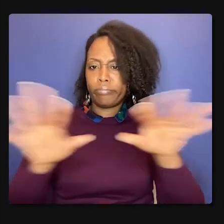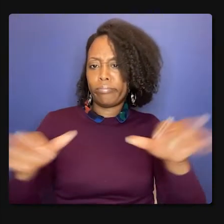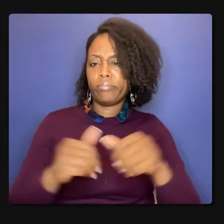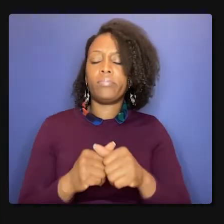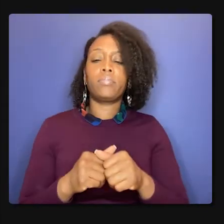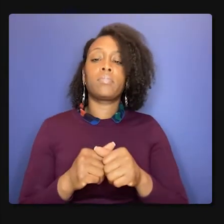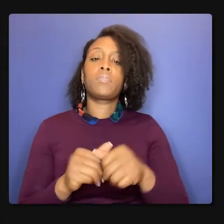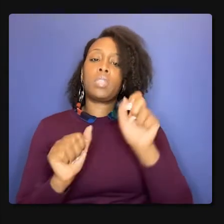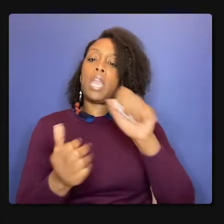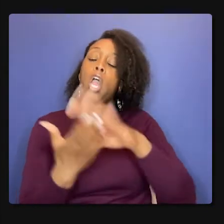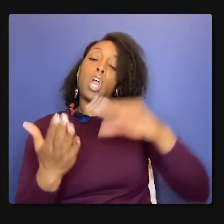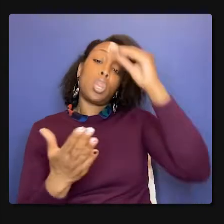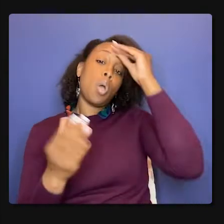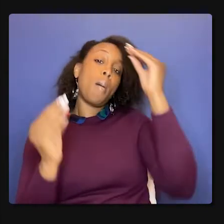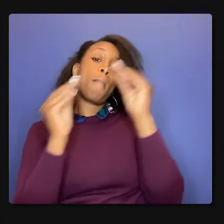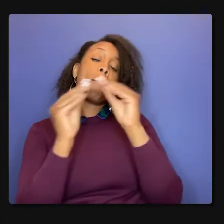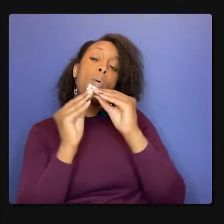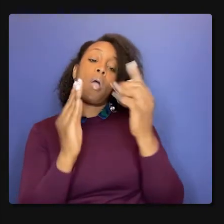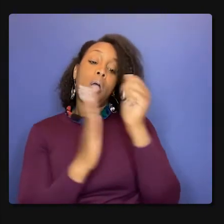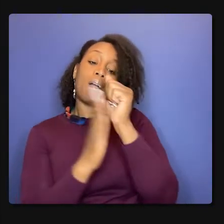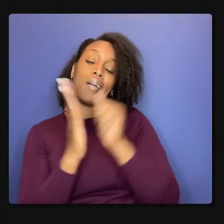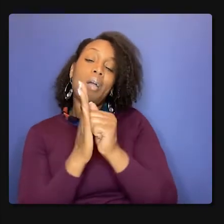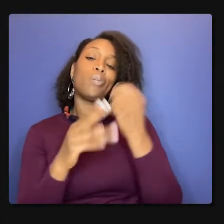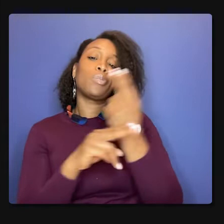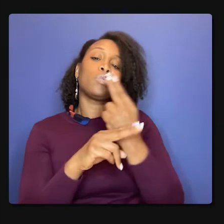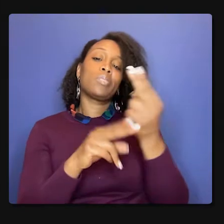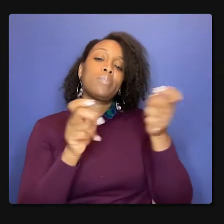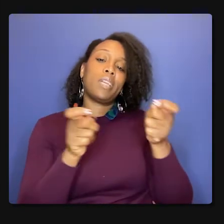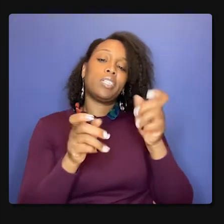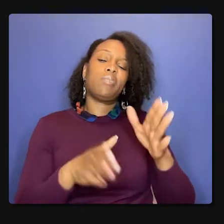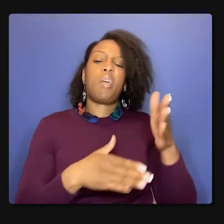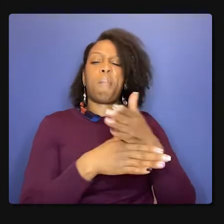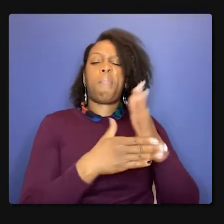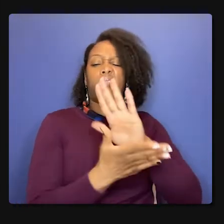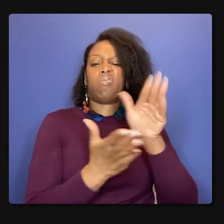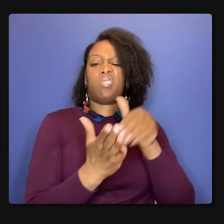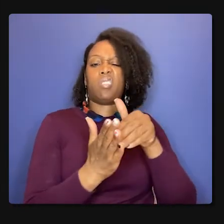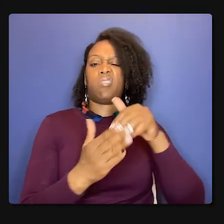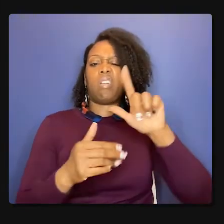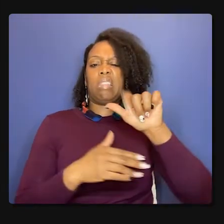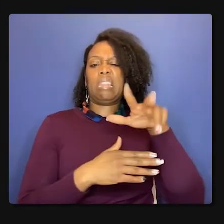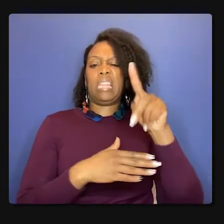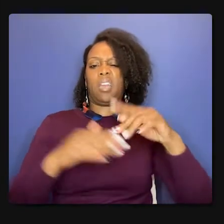You can learn more about accounts and user management in Partner Center at the links posted below.